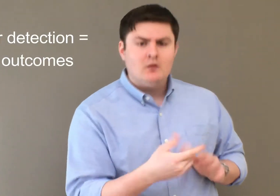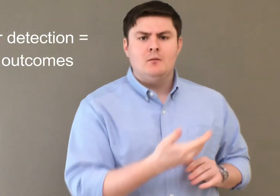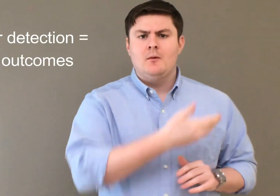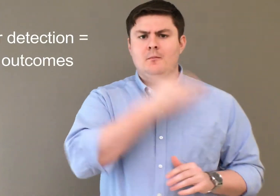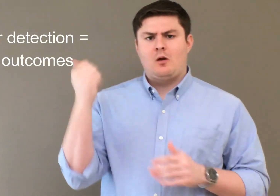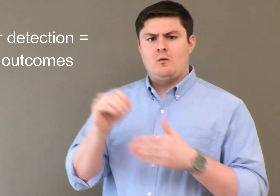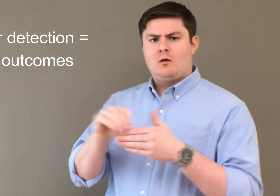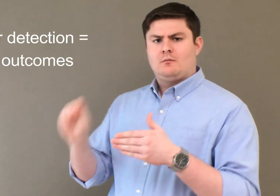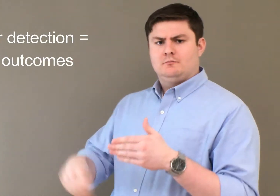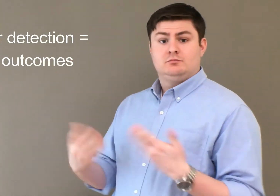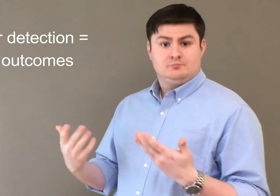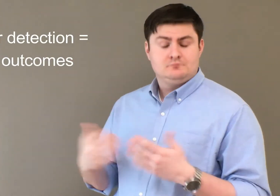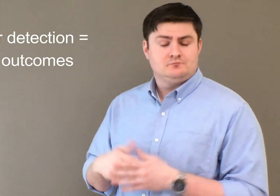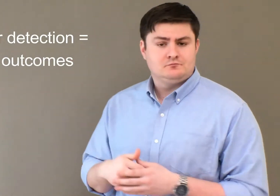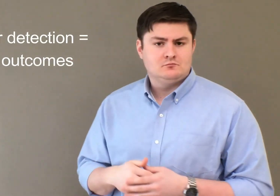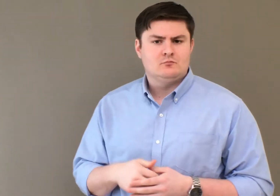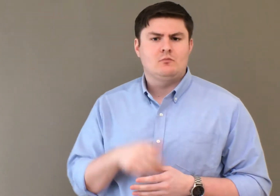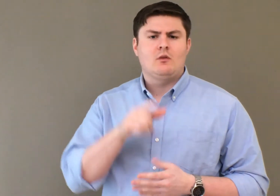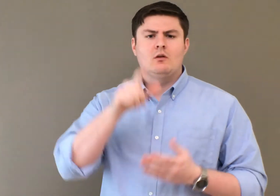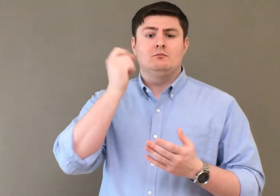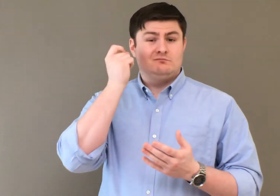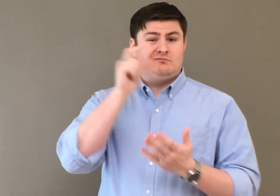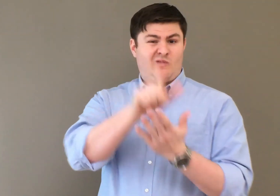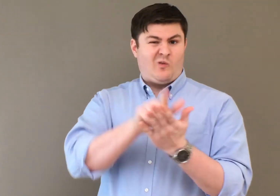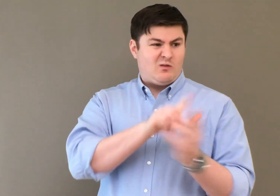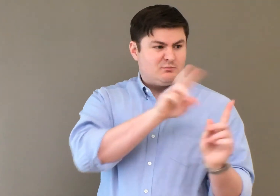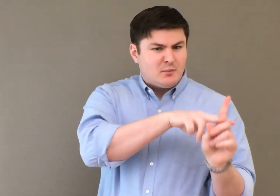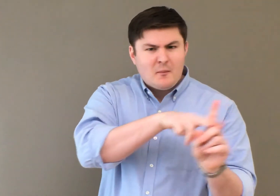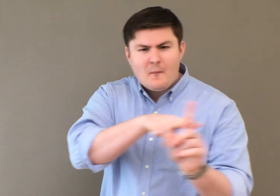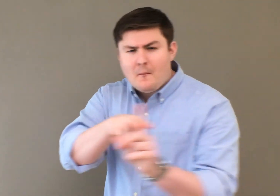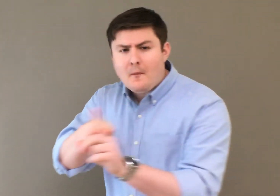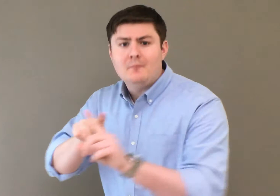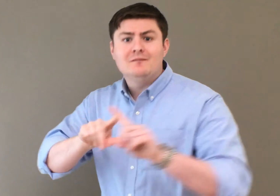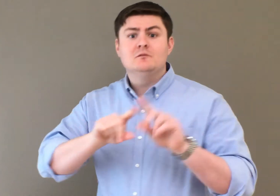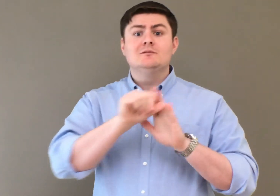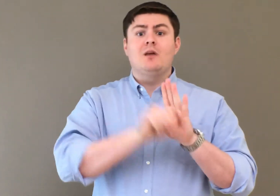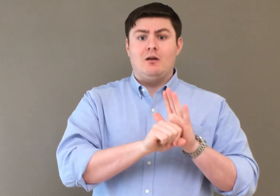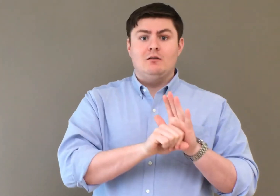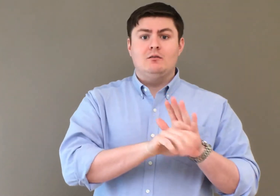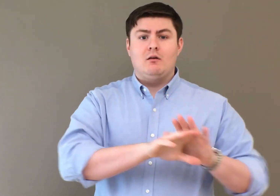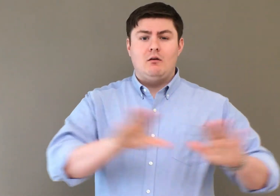child is going to have. EHDI laws apply differently across all states,